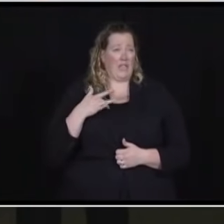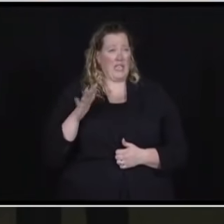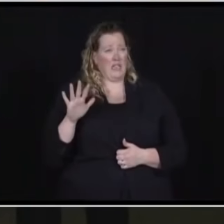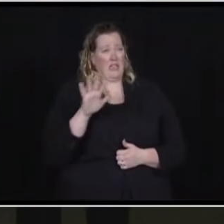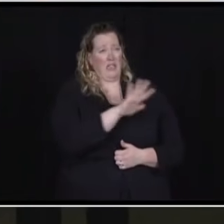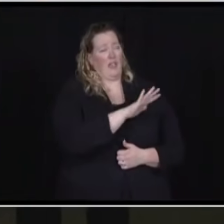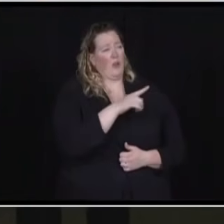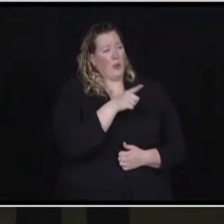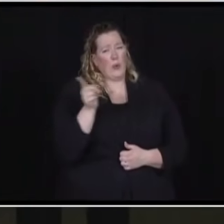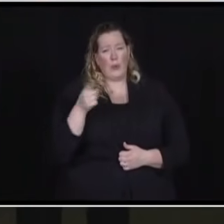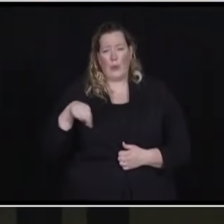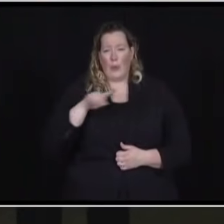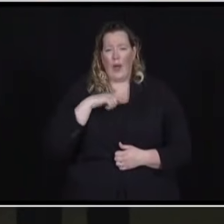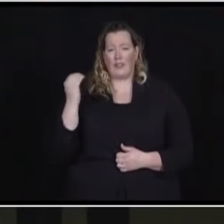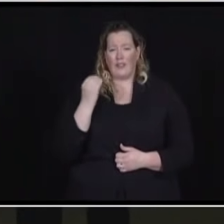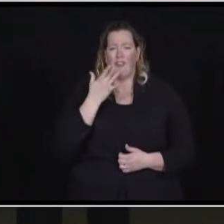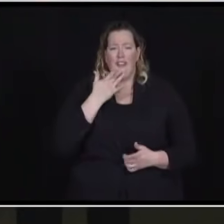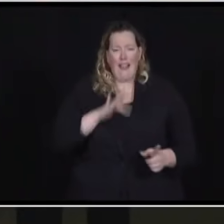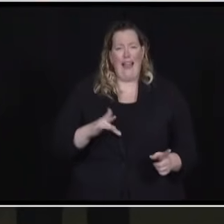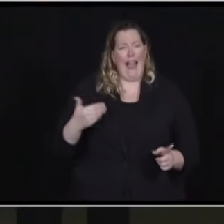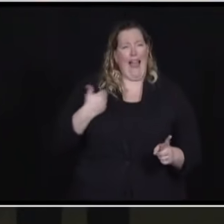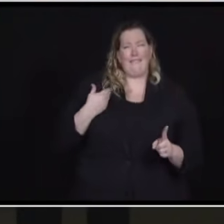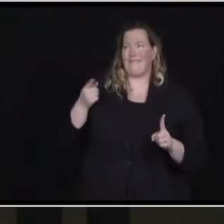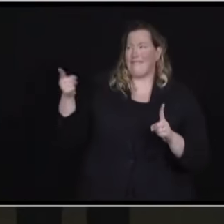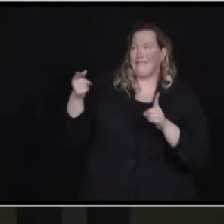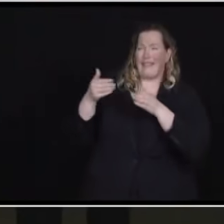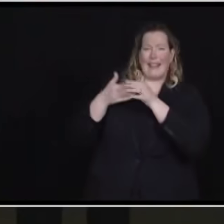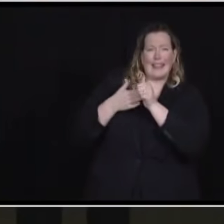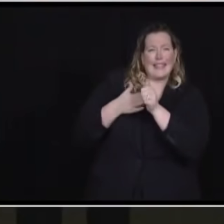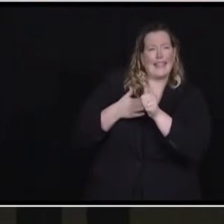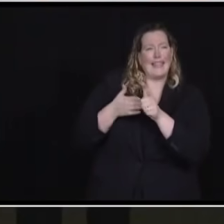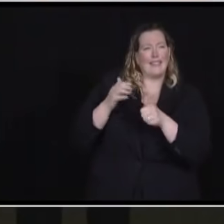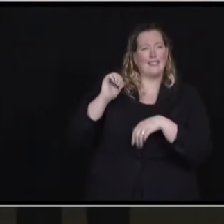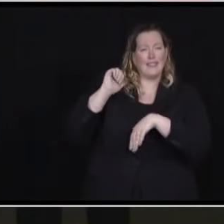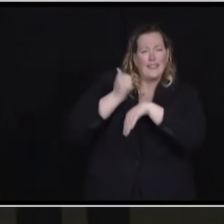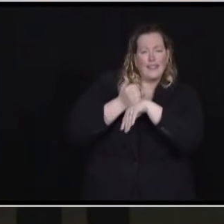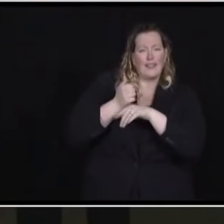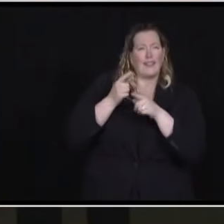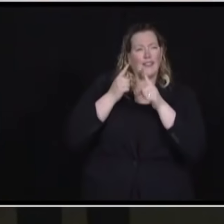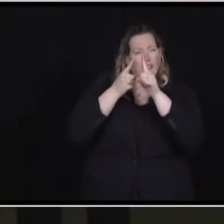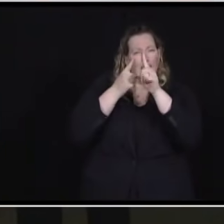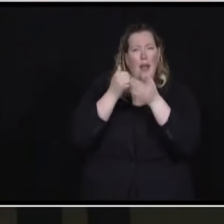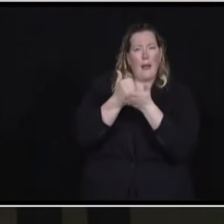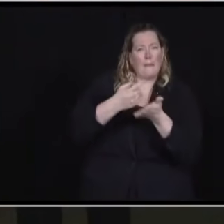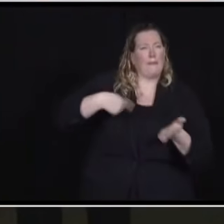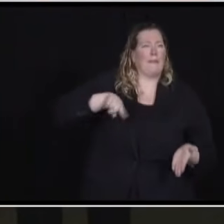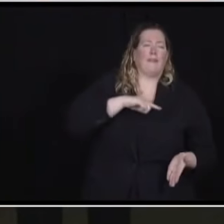We as a nation are blessed by having him in that position, he